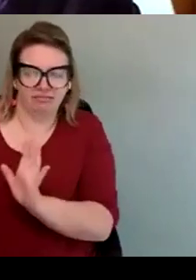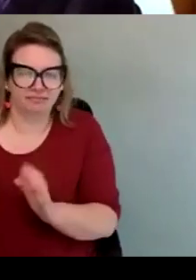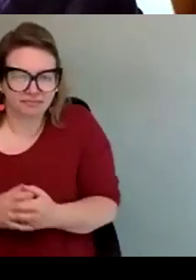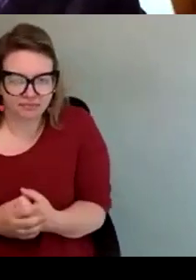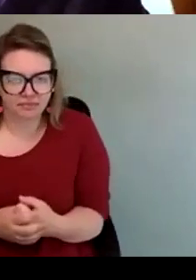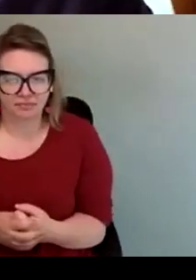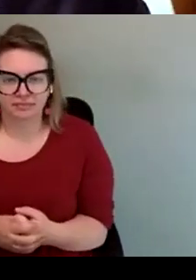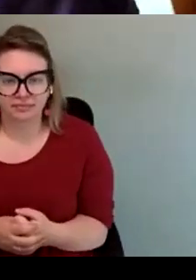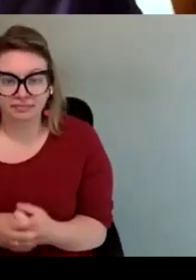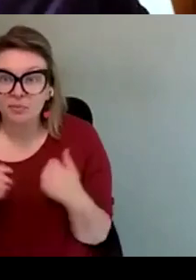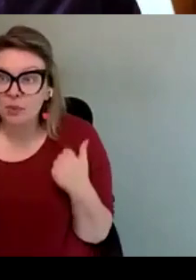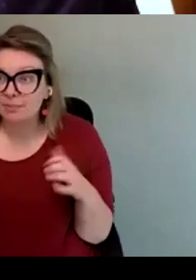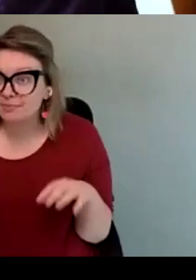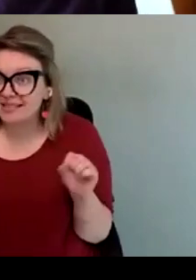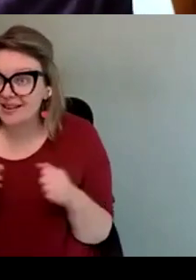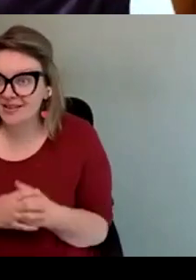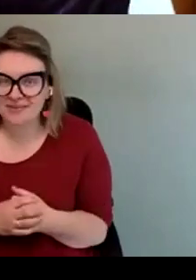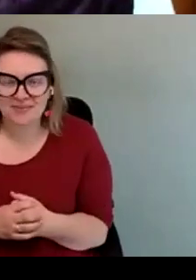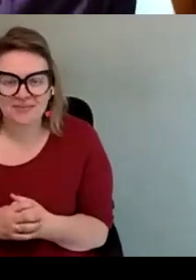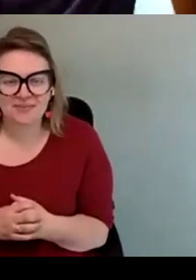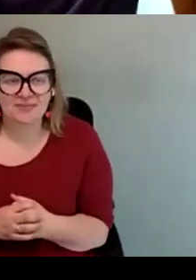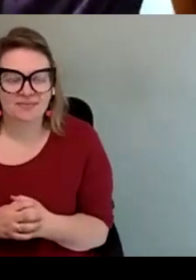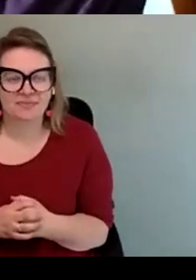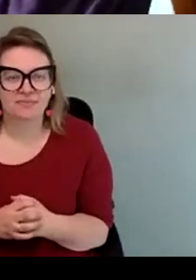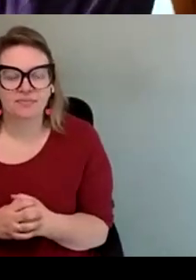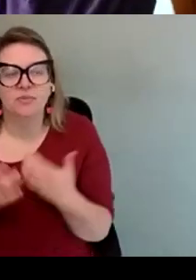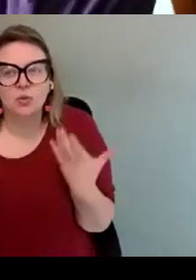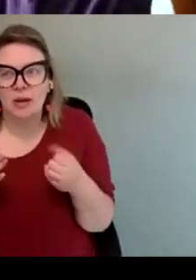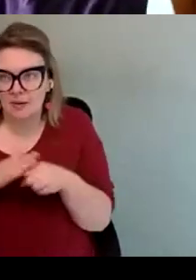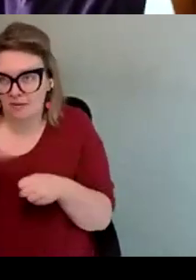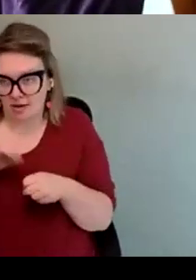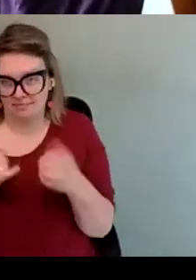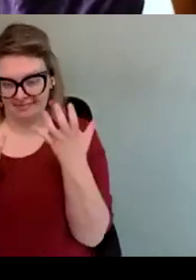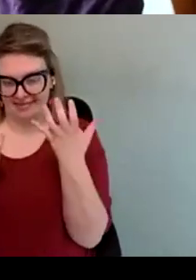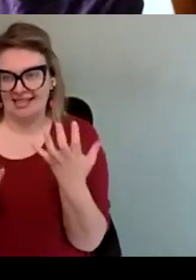Let's get going. Today's agenda, we've got six different areas.